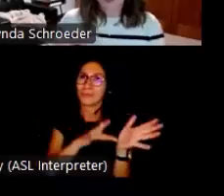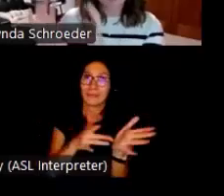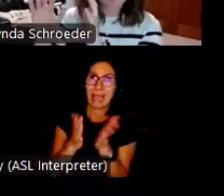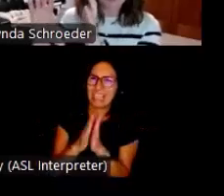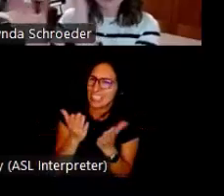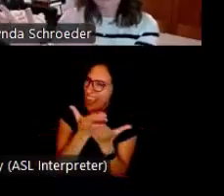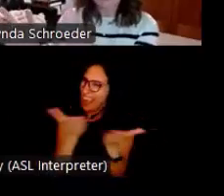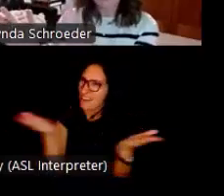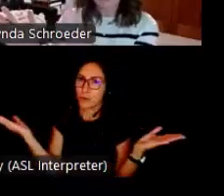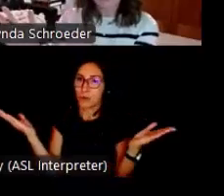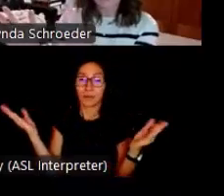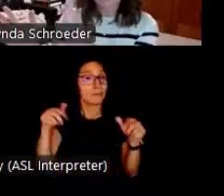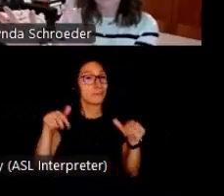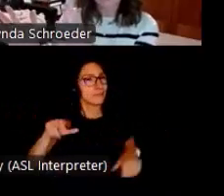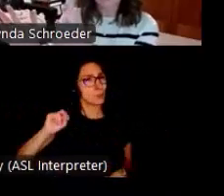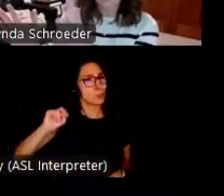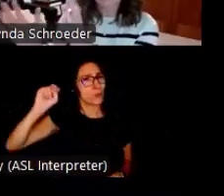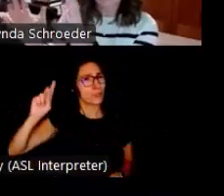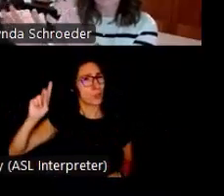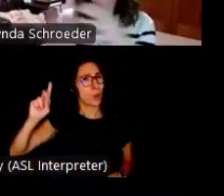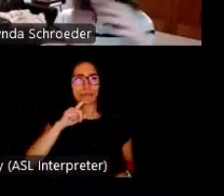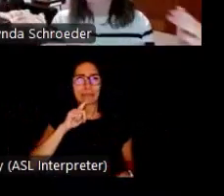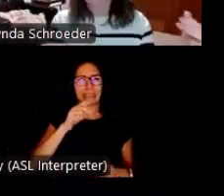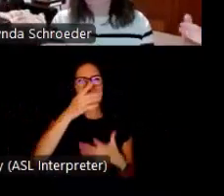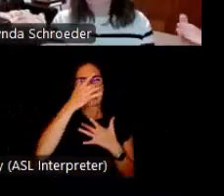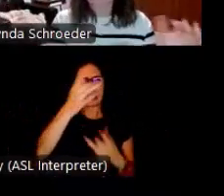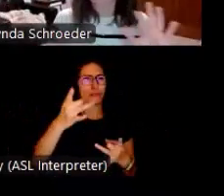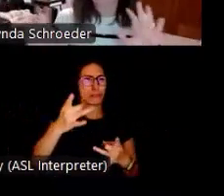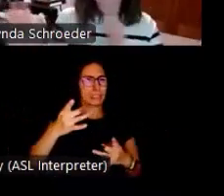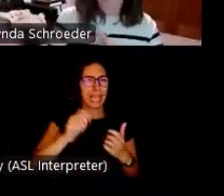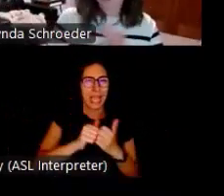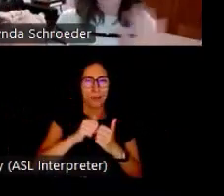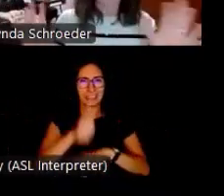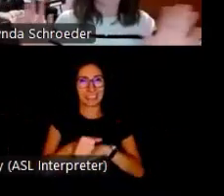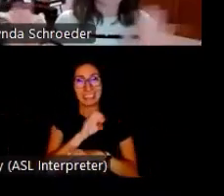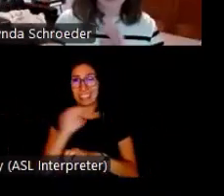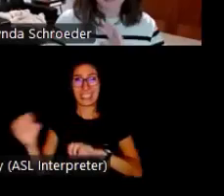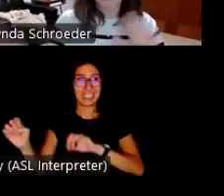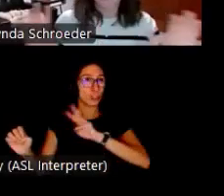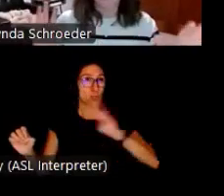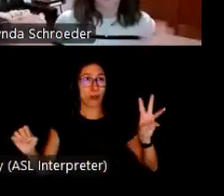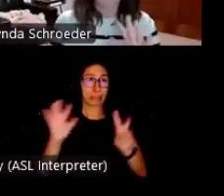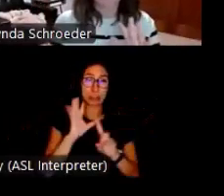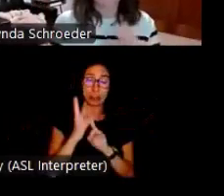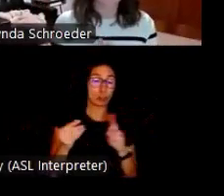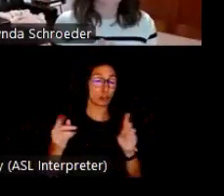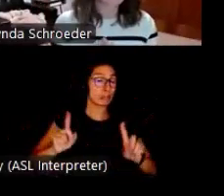We are very different in terms of the east and the west, in terms of culture and attitude and beliefs.